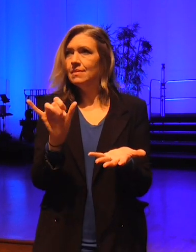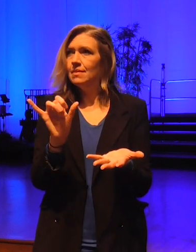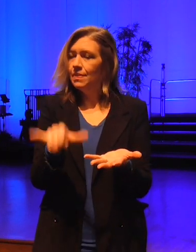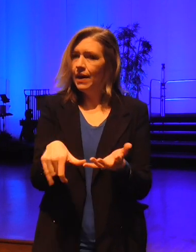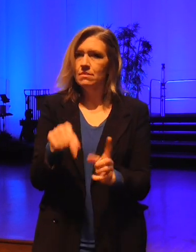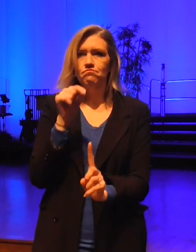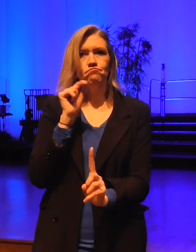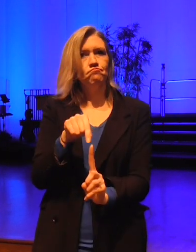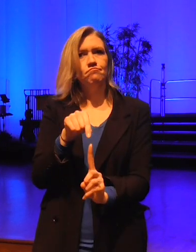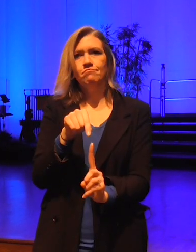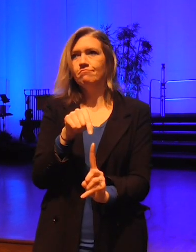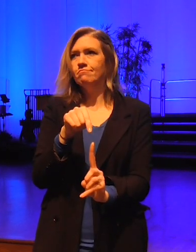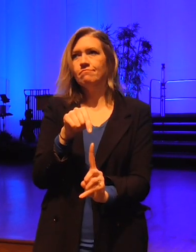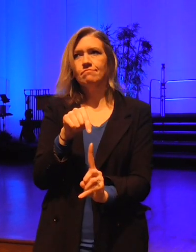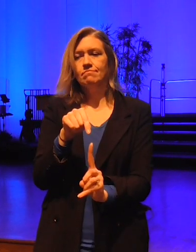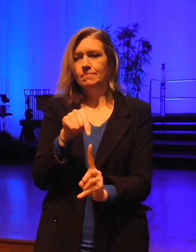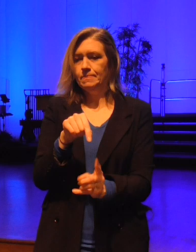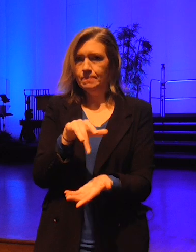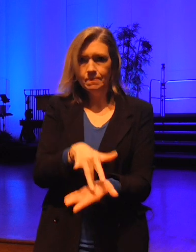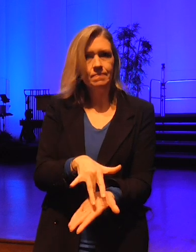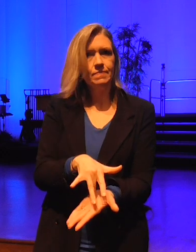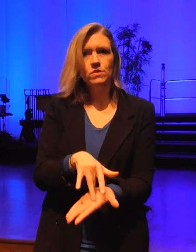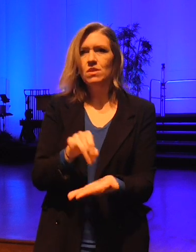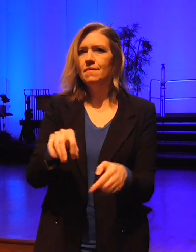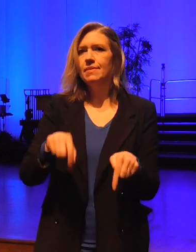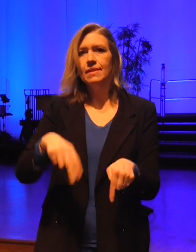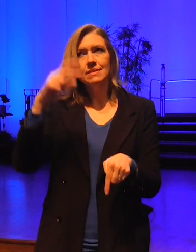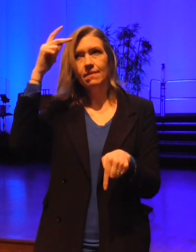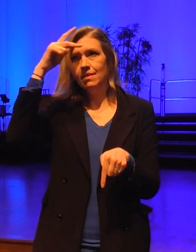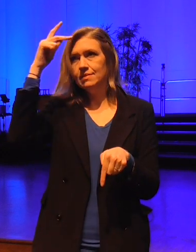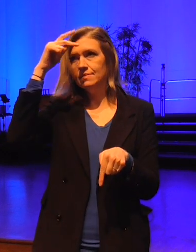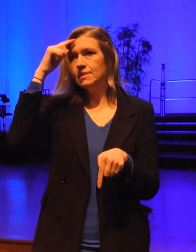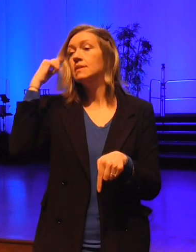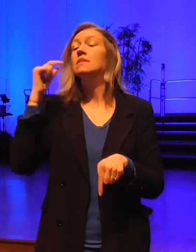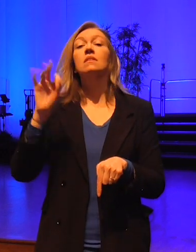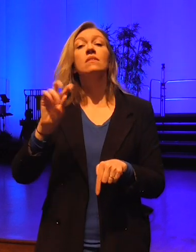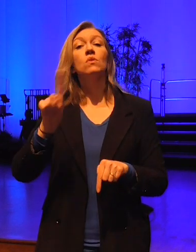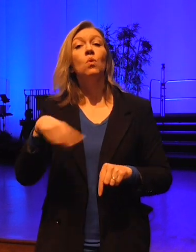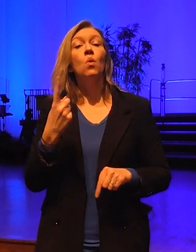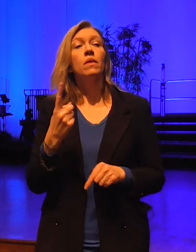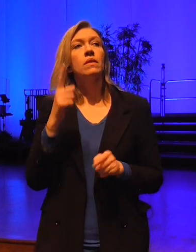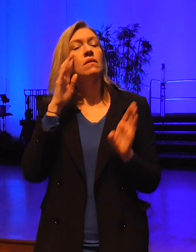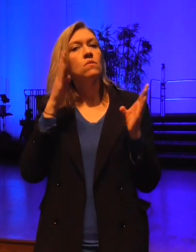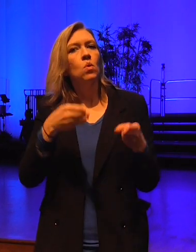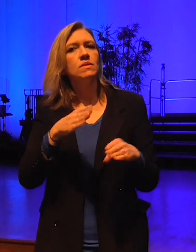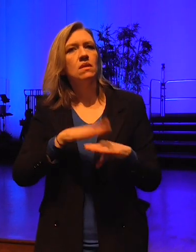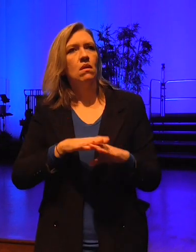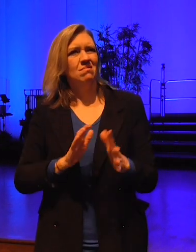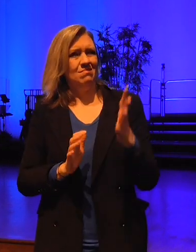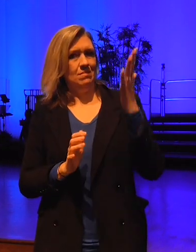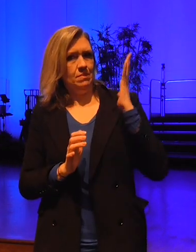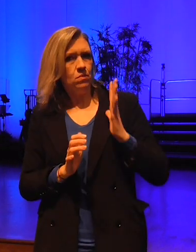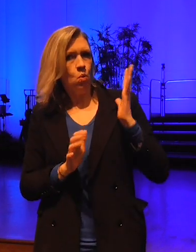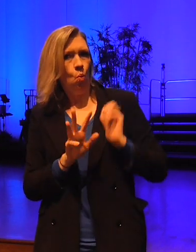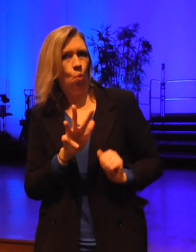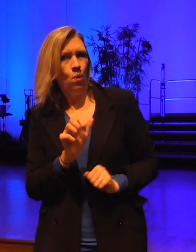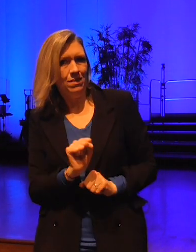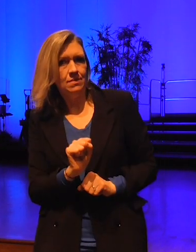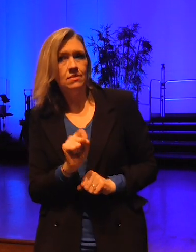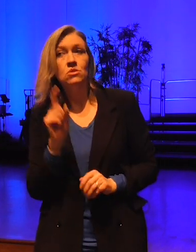of this philosophy that if you're only living in what was the creative possibilities of your life